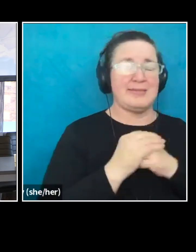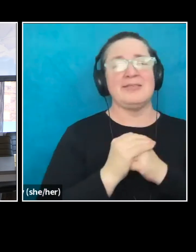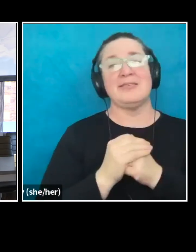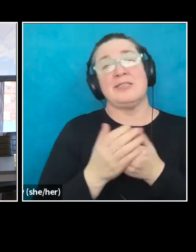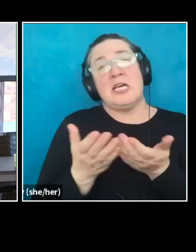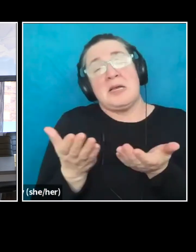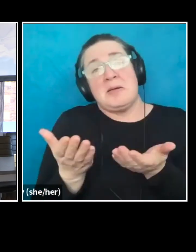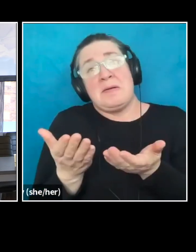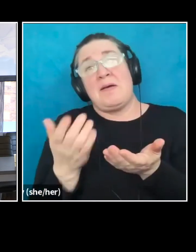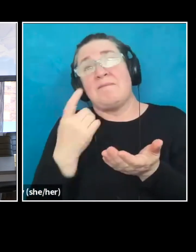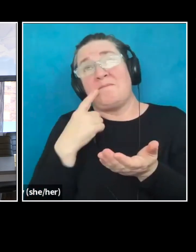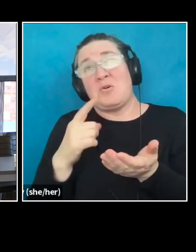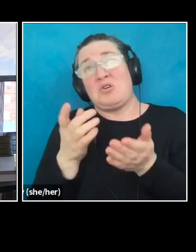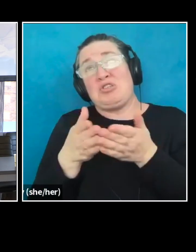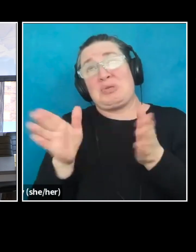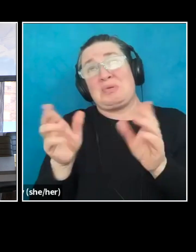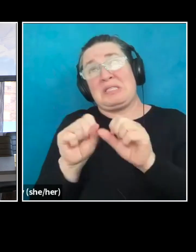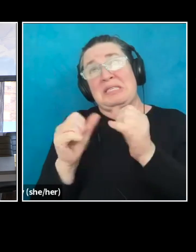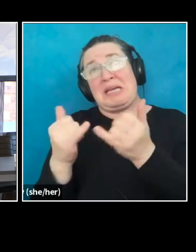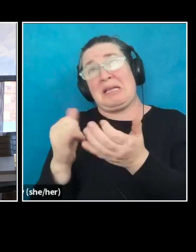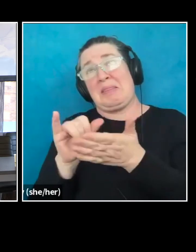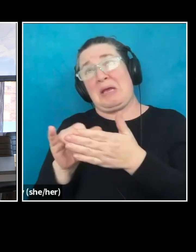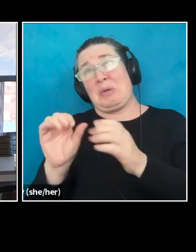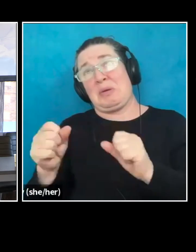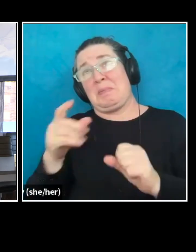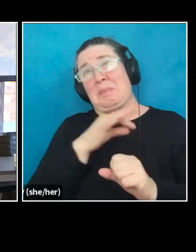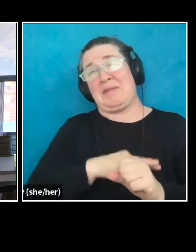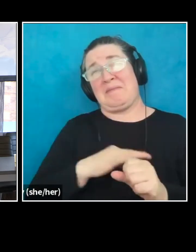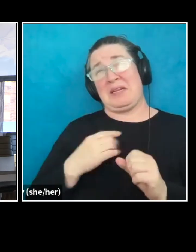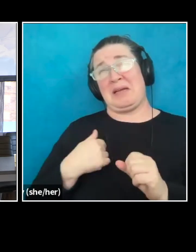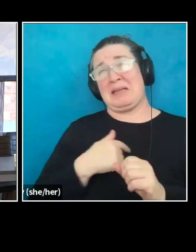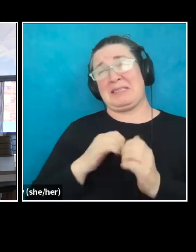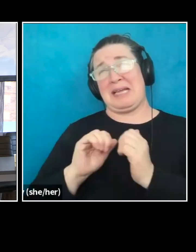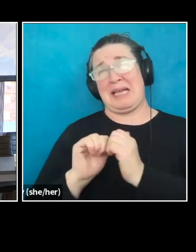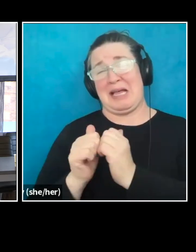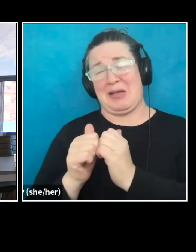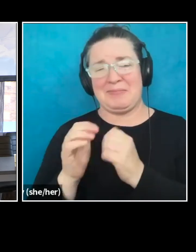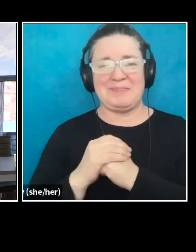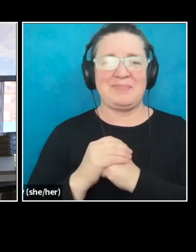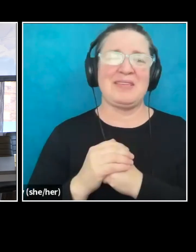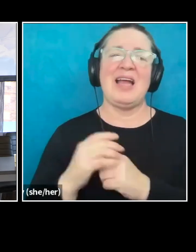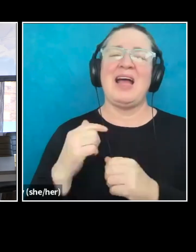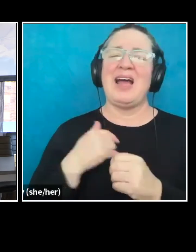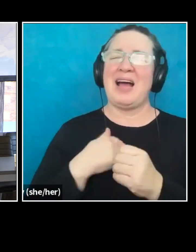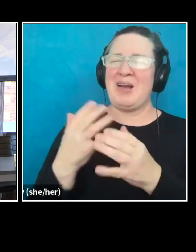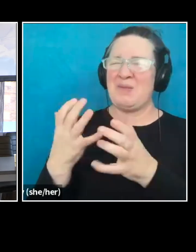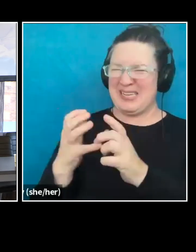I want to um maybe pick on Thomas, Craig, and Kirk from um WSDOT to talk a little bit about